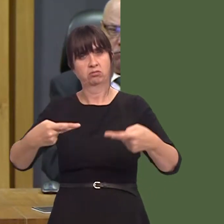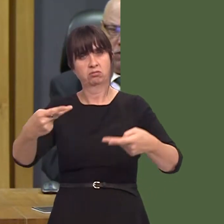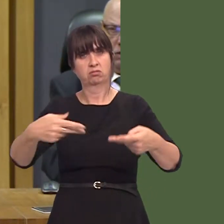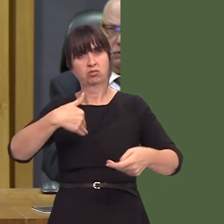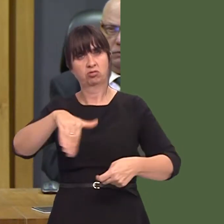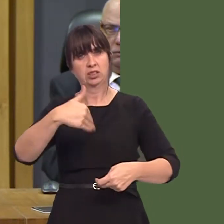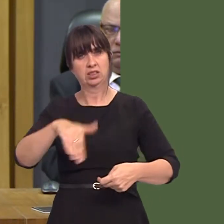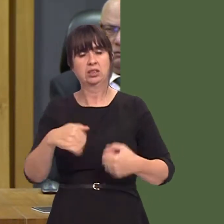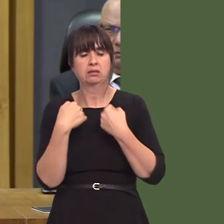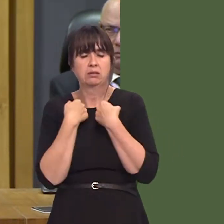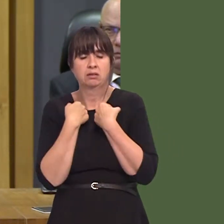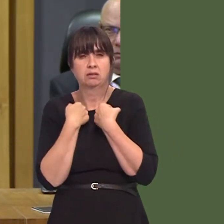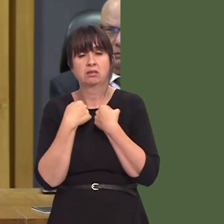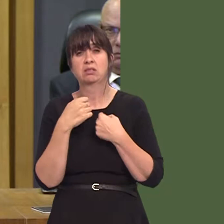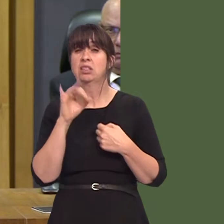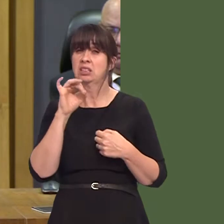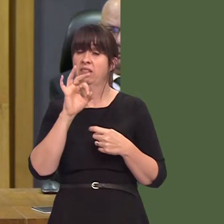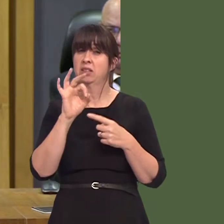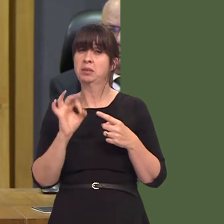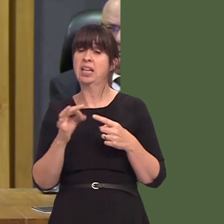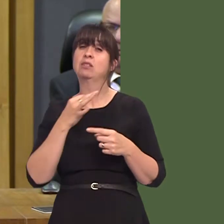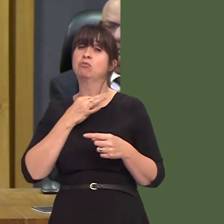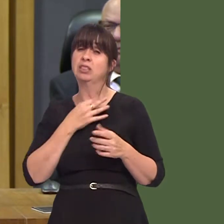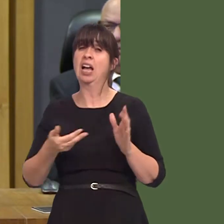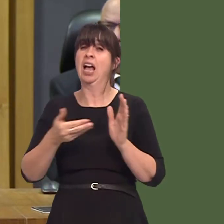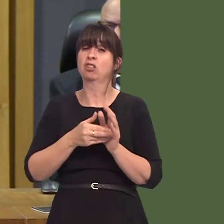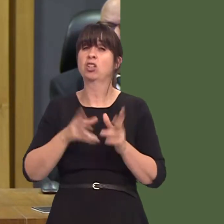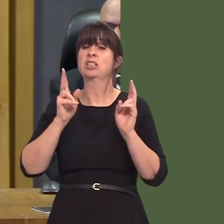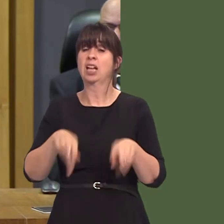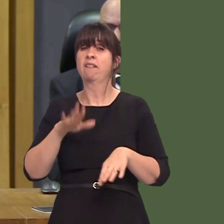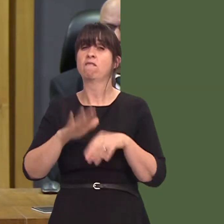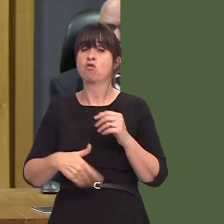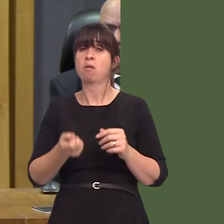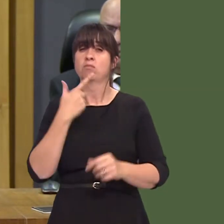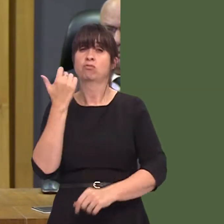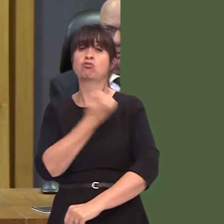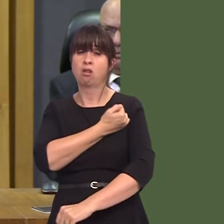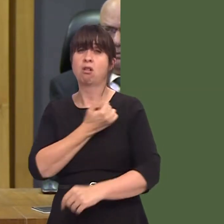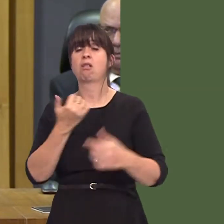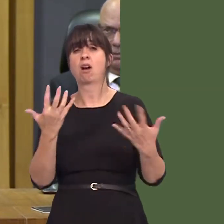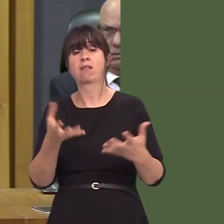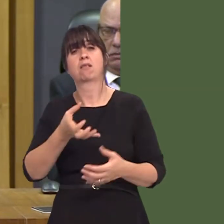are 70 times more likely to die from substance misuse and 11 times more likely to die as a result of alcohol.